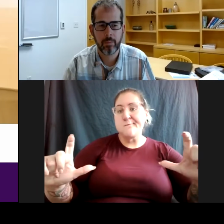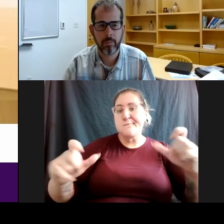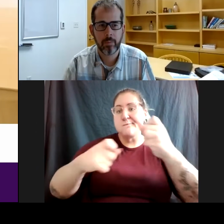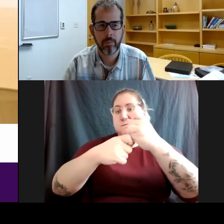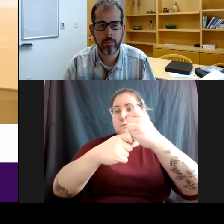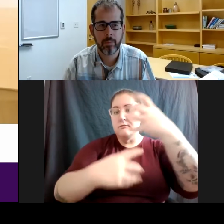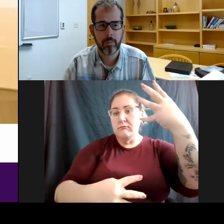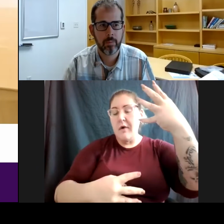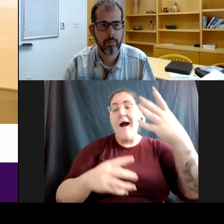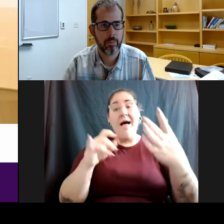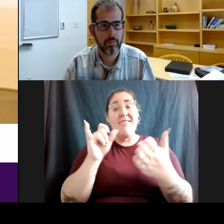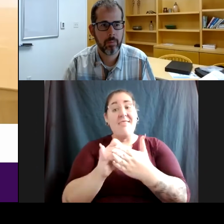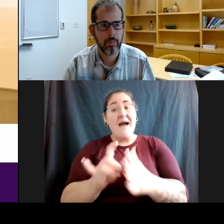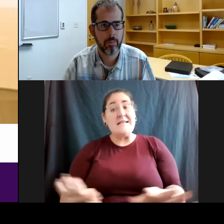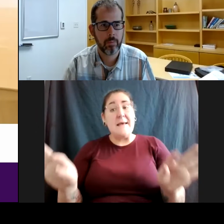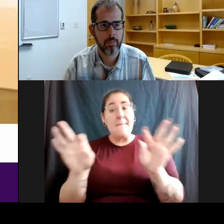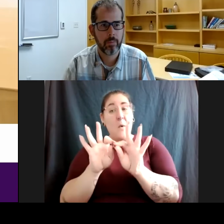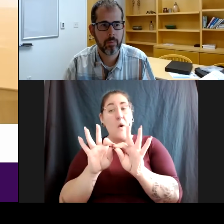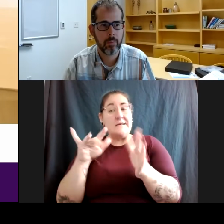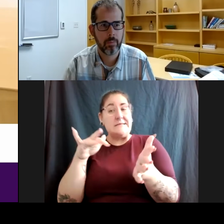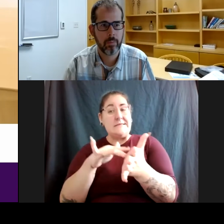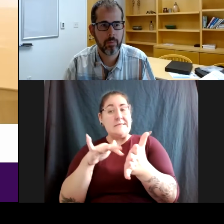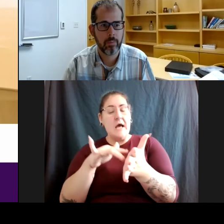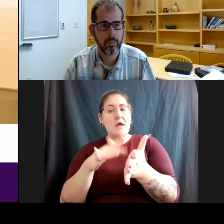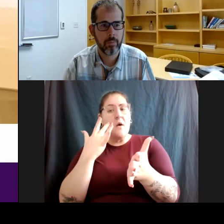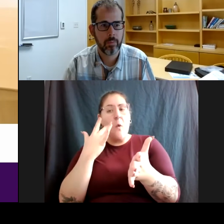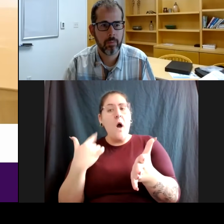accessibility, we focus on making sure that everything is announced correctly for a screen